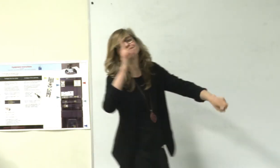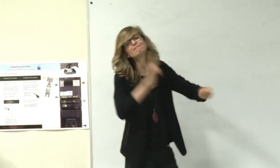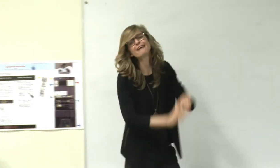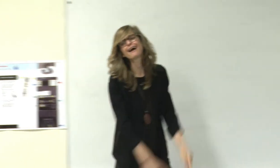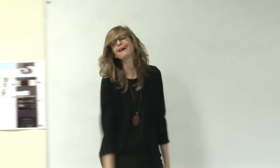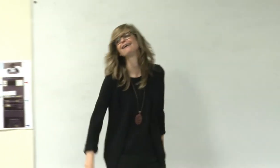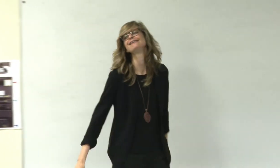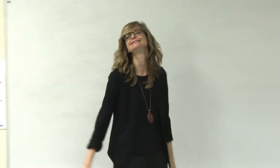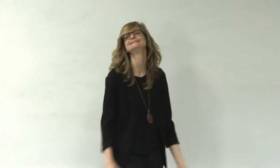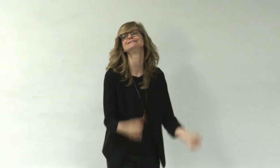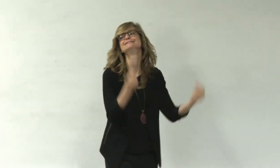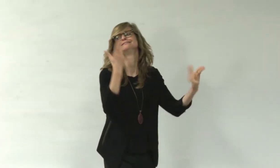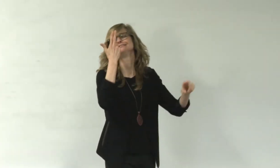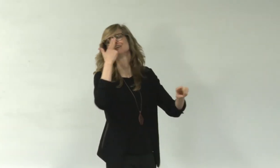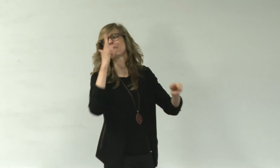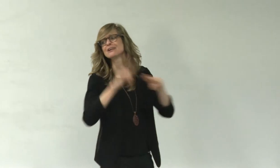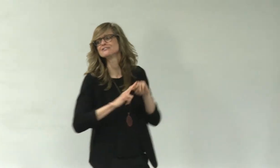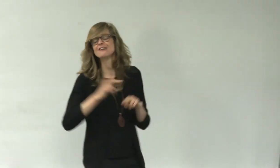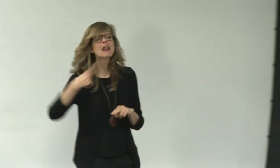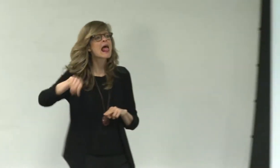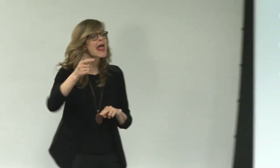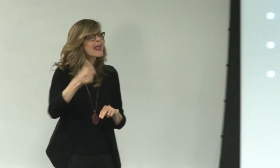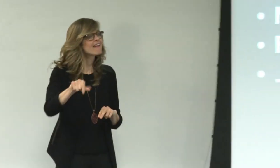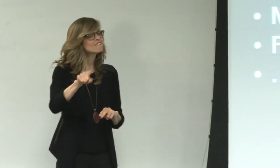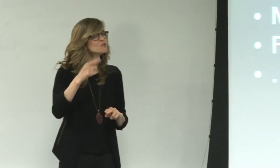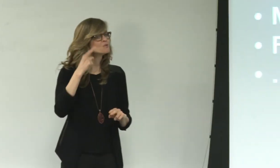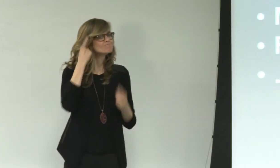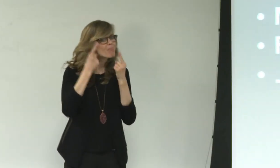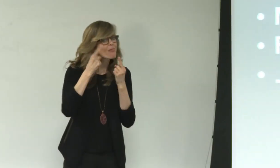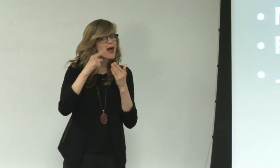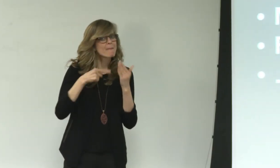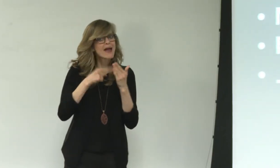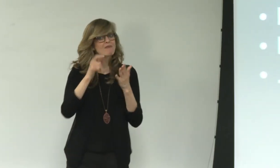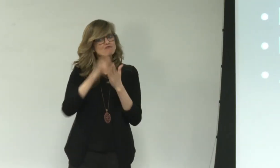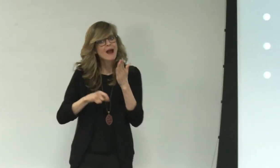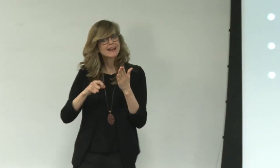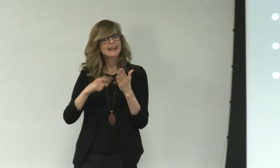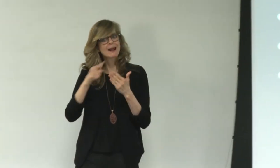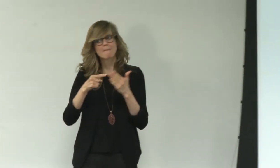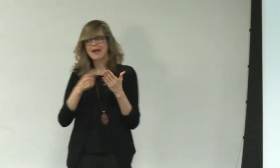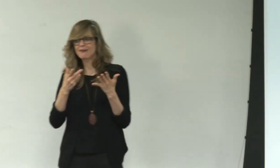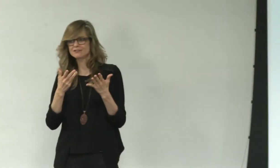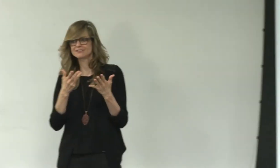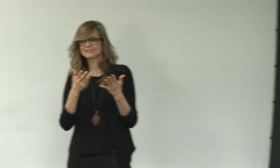BUT IT WAS FUN. IT STILL WAS A LOT OF FUN. HAVE ANY OF YOU THOUGHT ABOUT WRITING